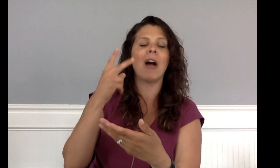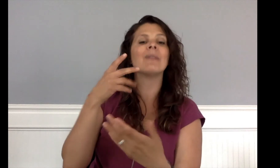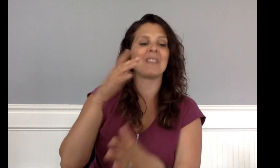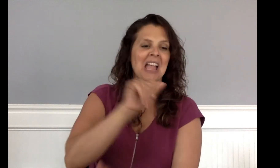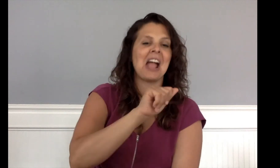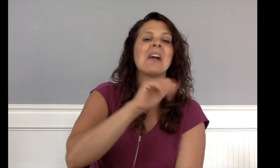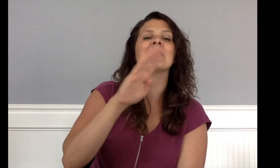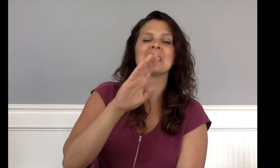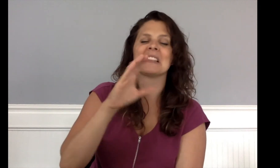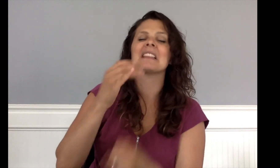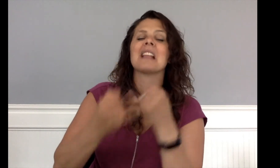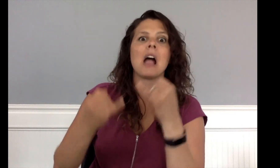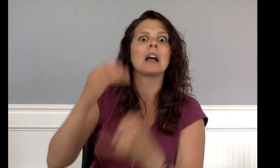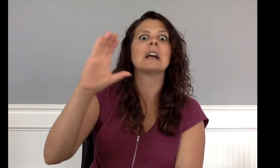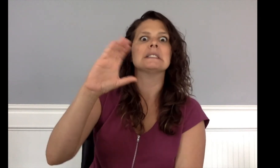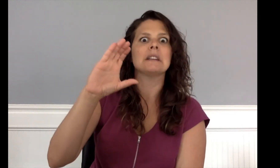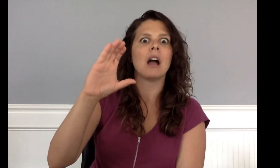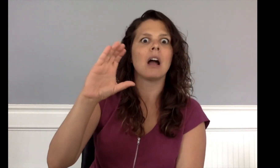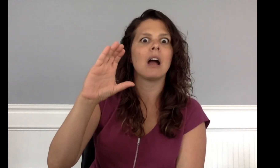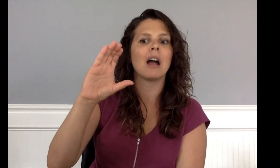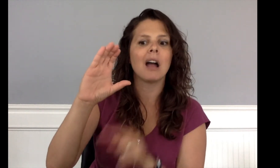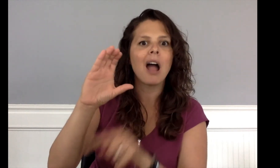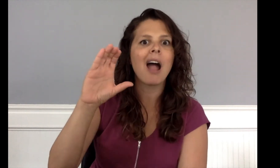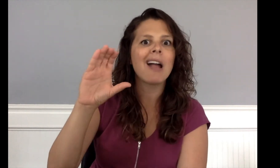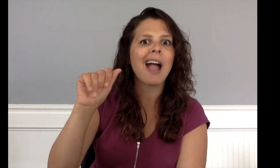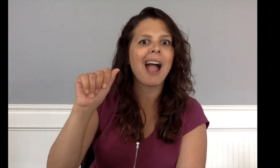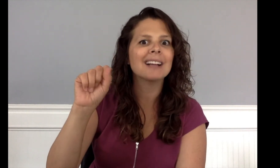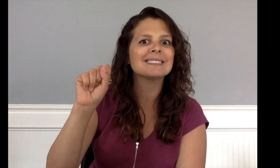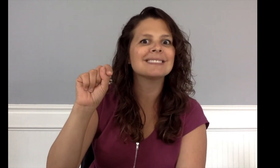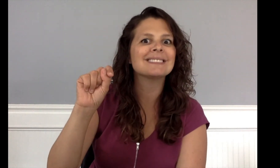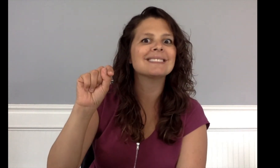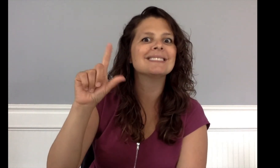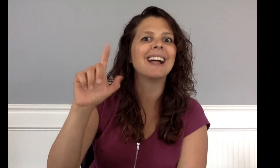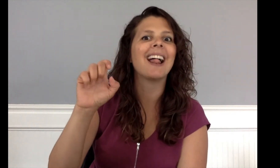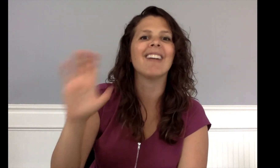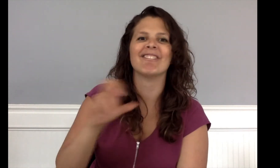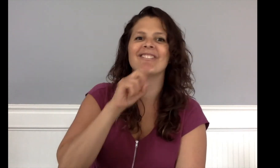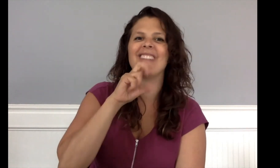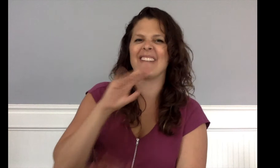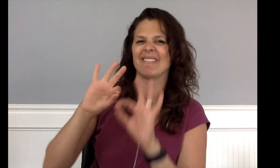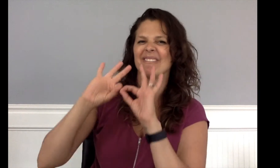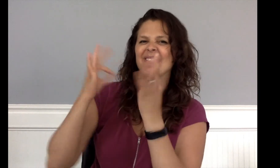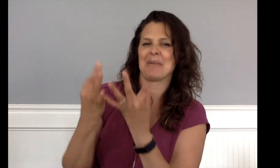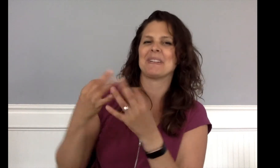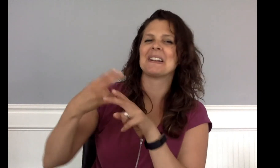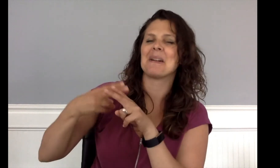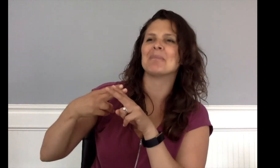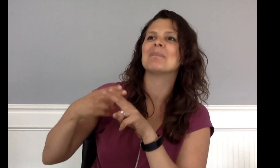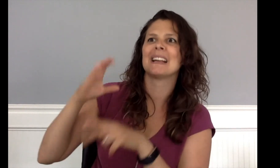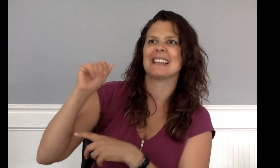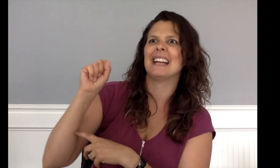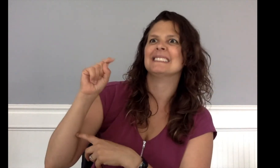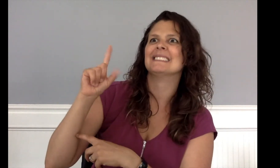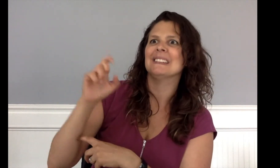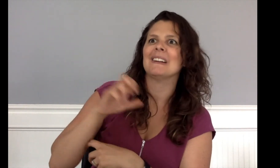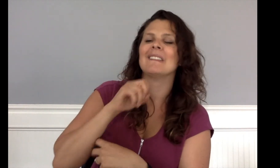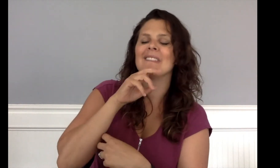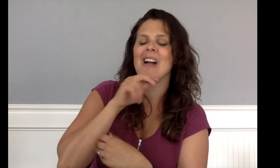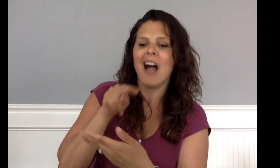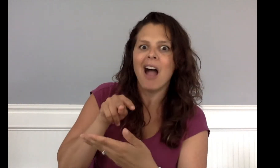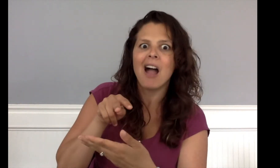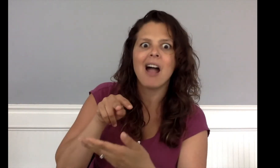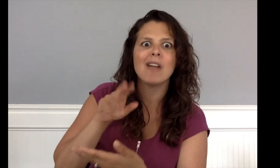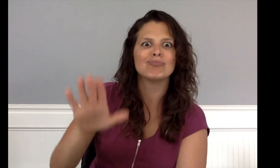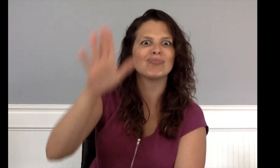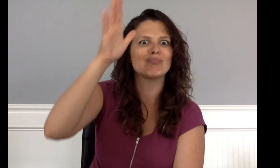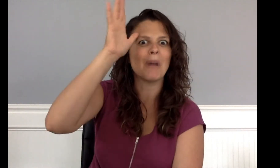At the letter C Frog paused.